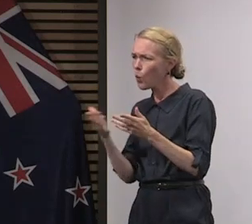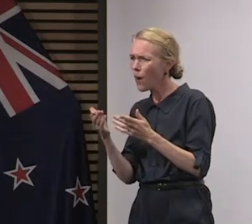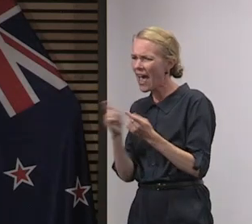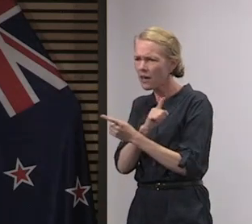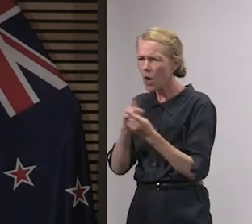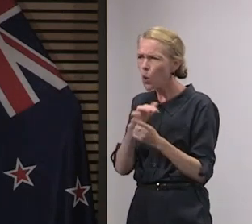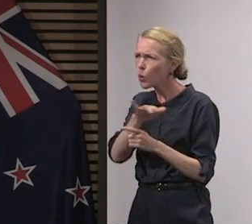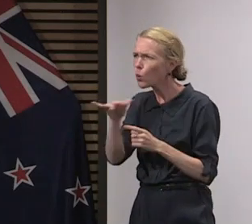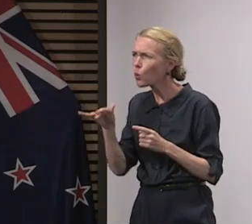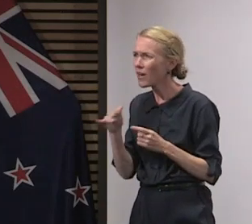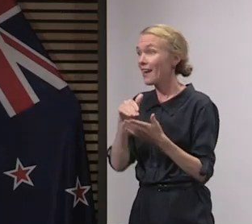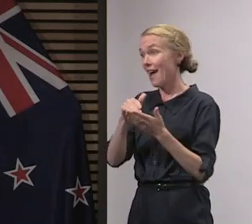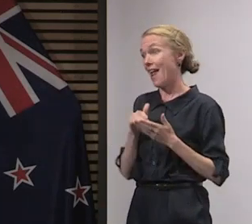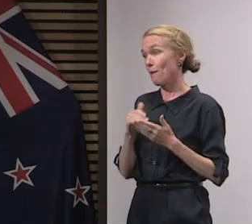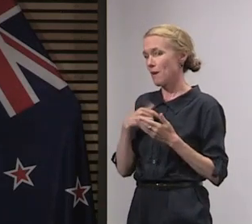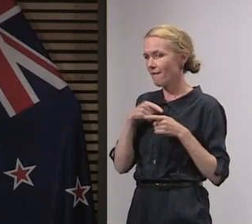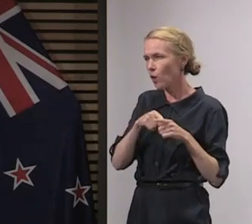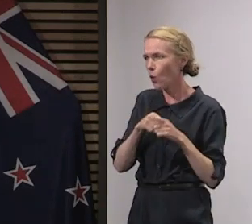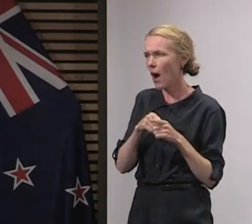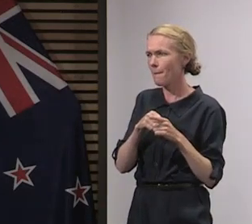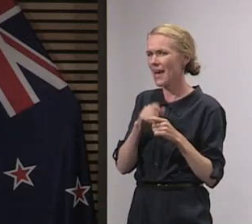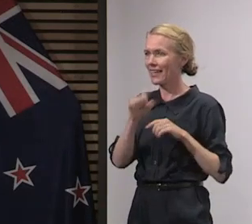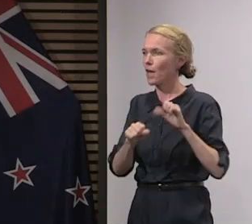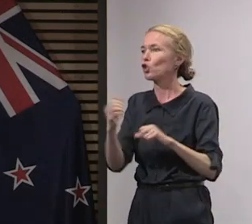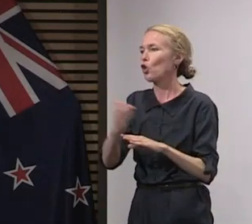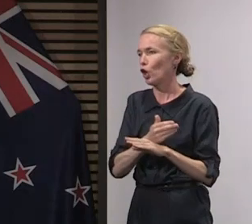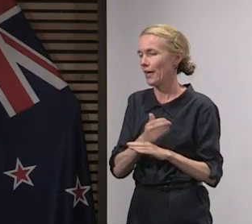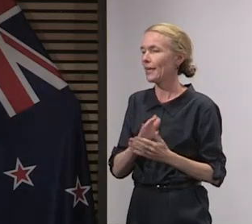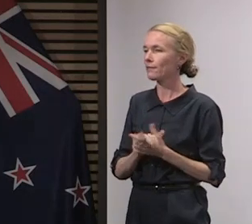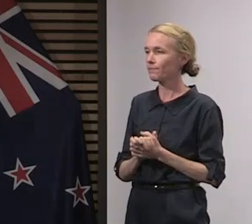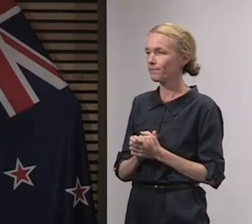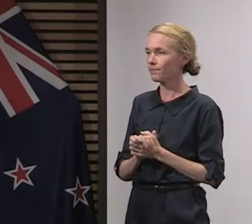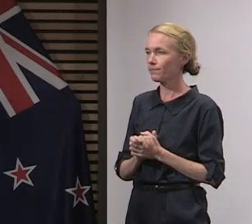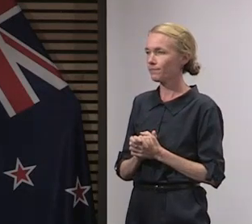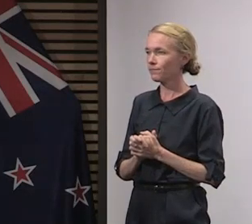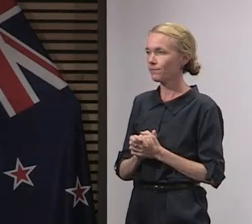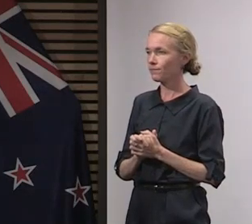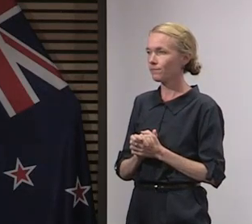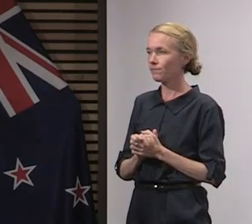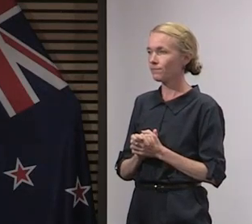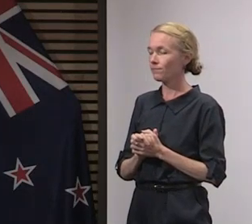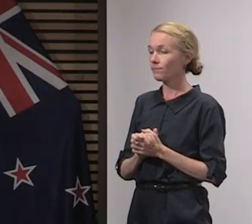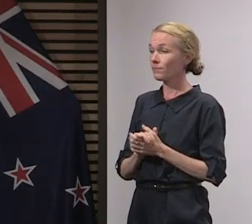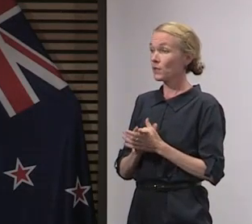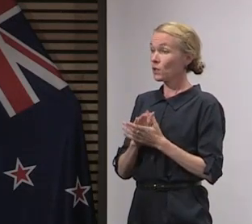helps to recall others who they may have been in close contact with during the preceding time when they may